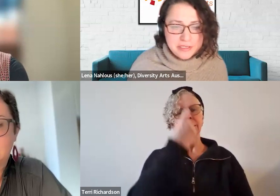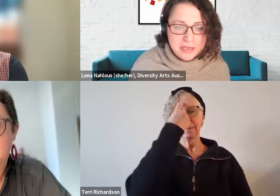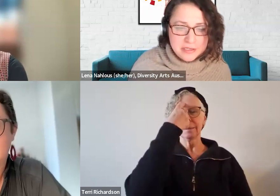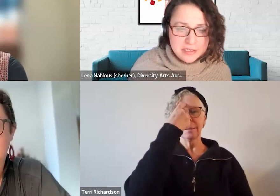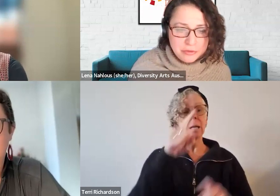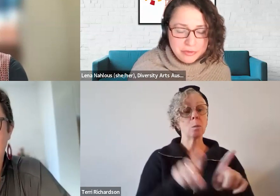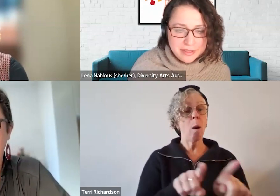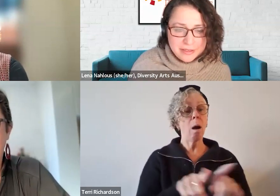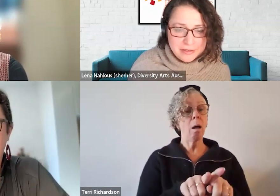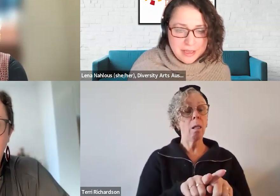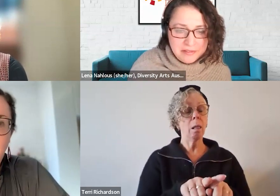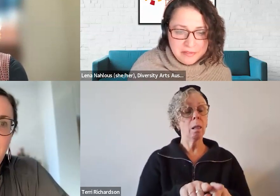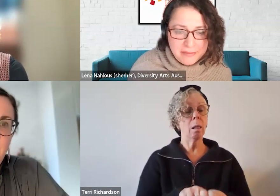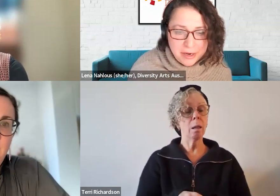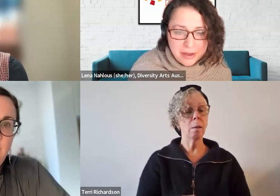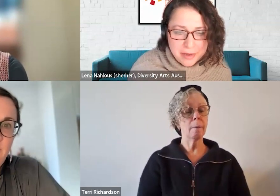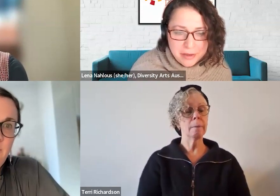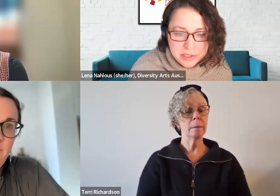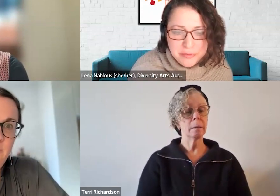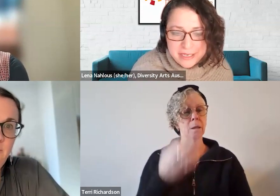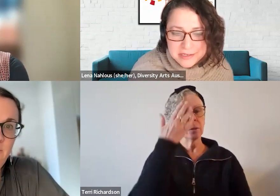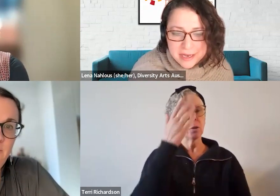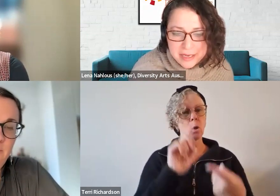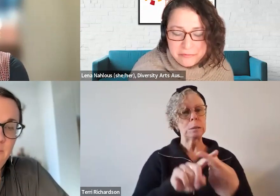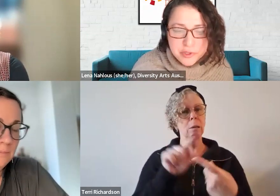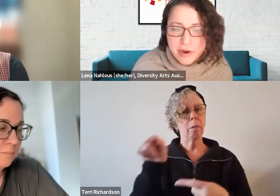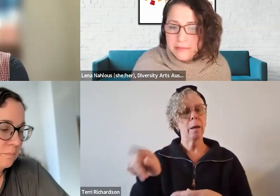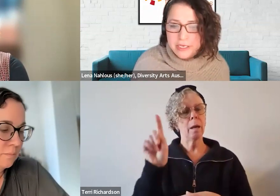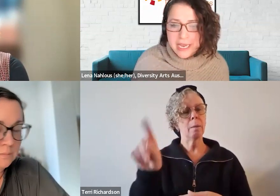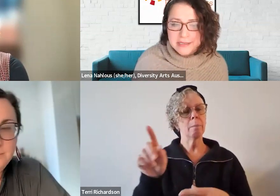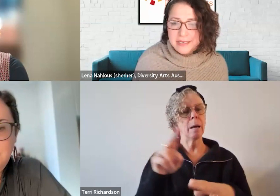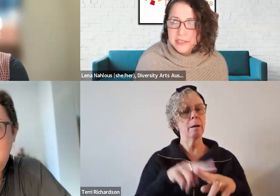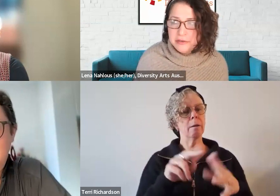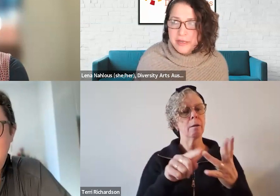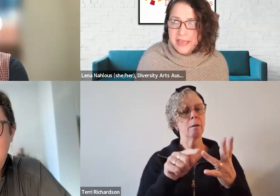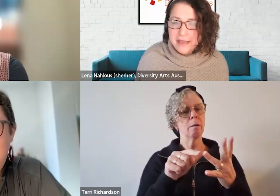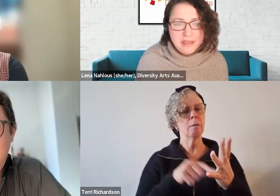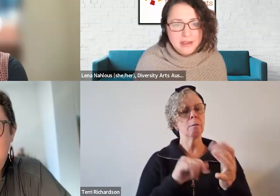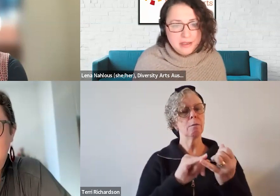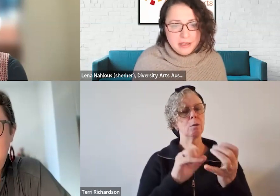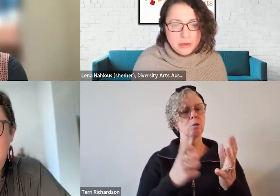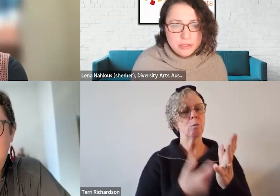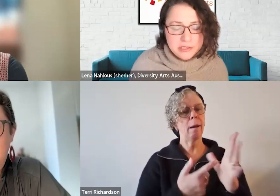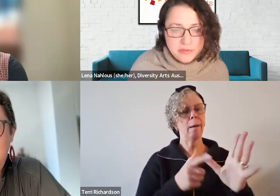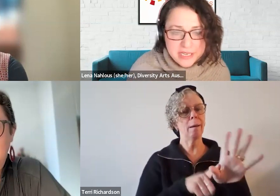if it's still there, but I assume it is. At Footscray Community Arts Centre where they have their Elders,